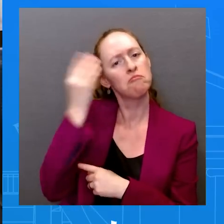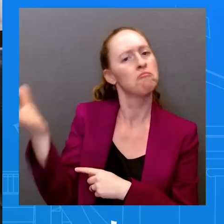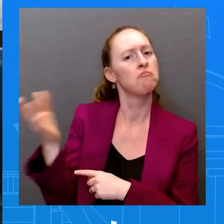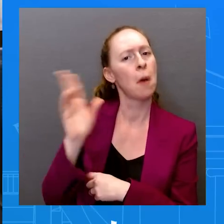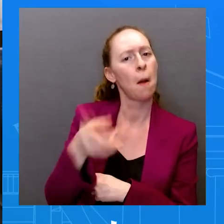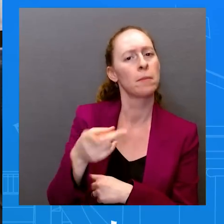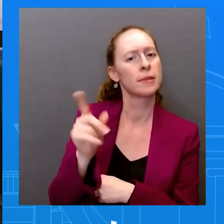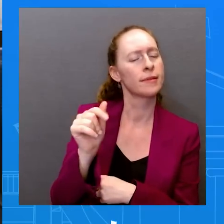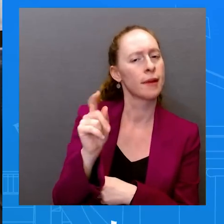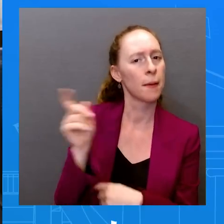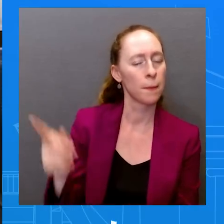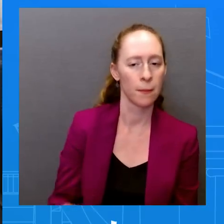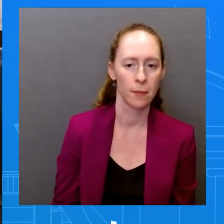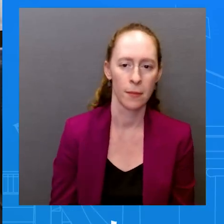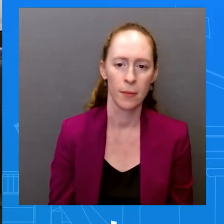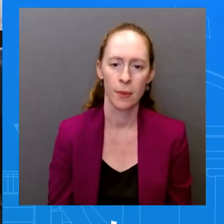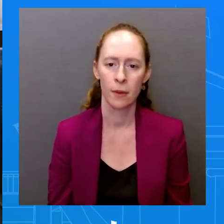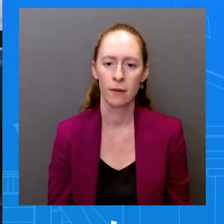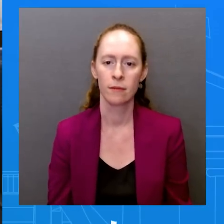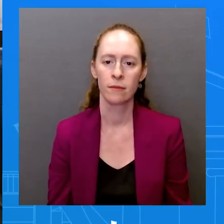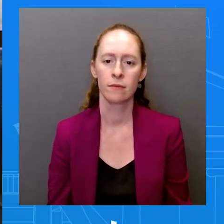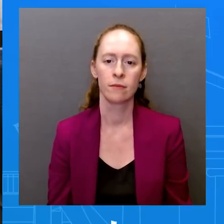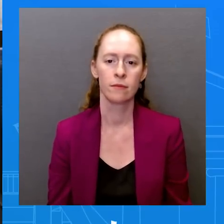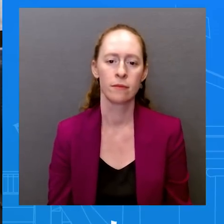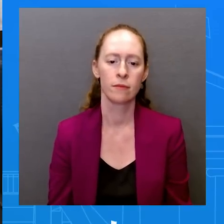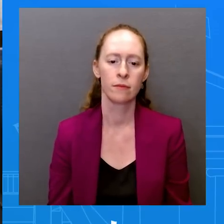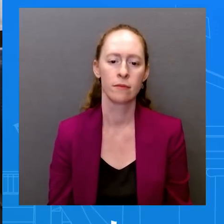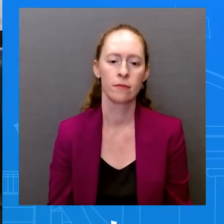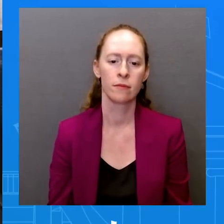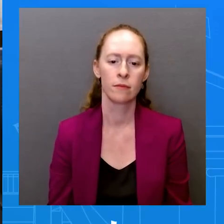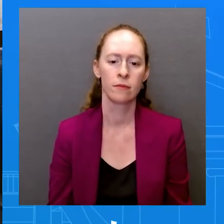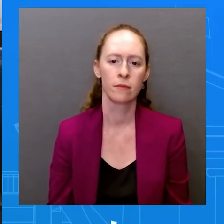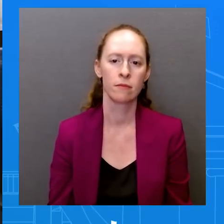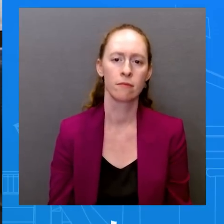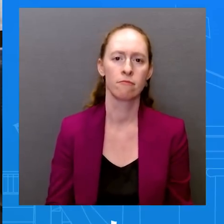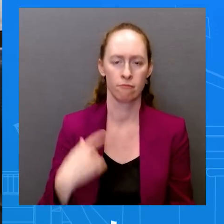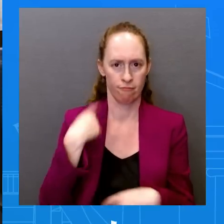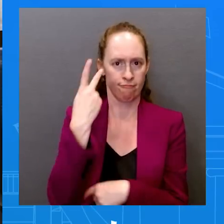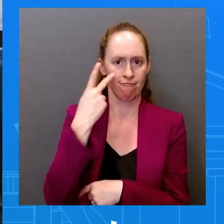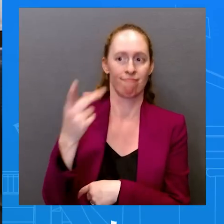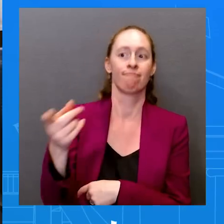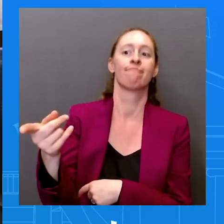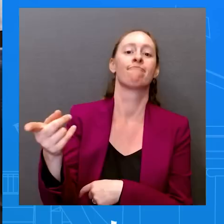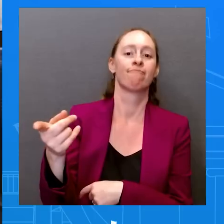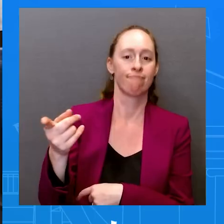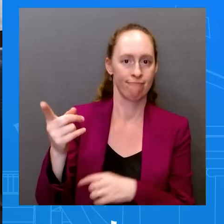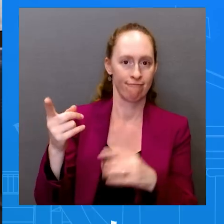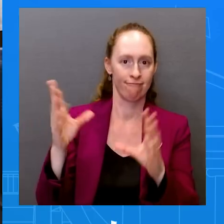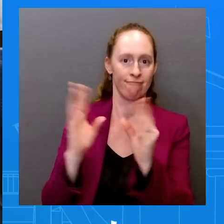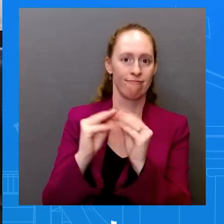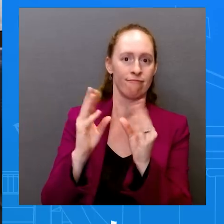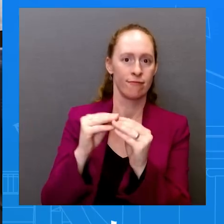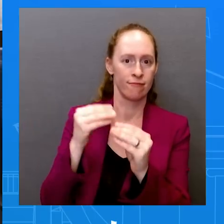We saw the readout that landed a few minutes ago. The White House held a listening session with senior administration officials on the harms